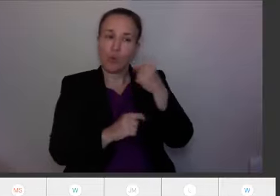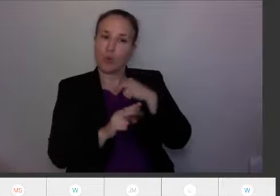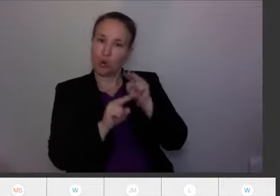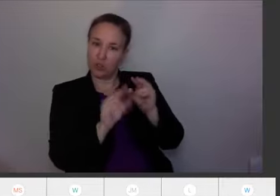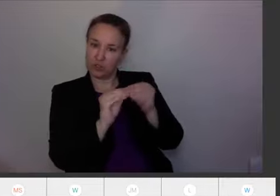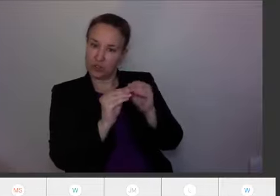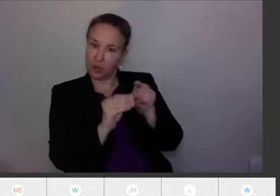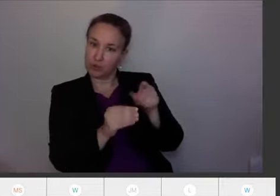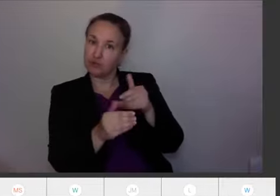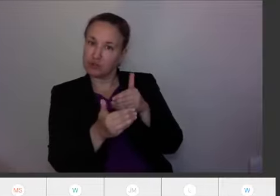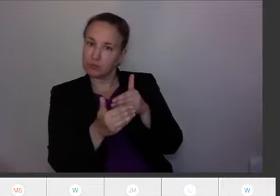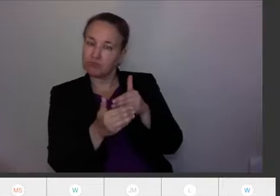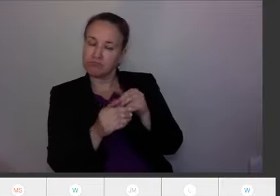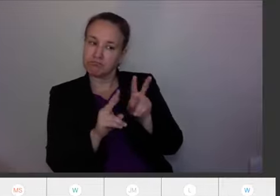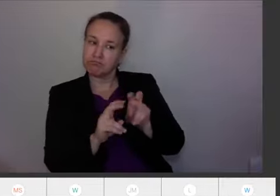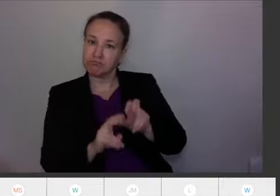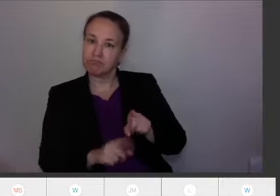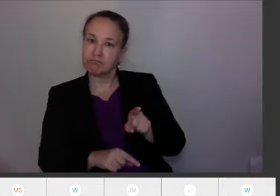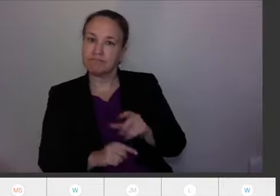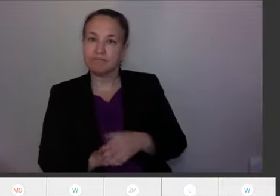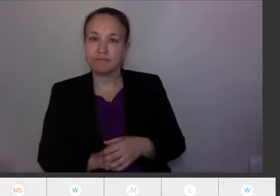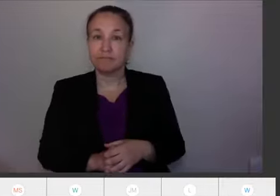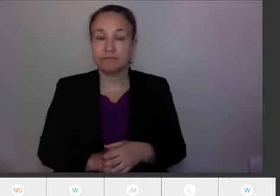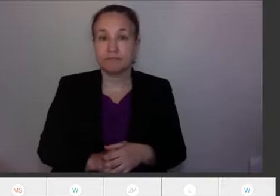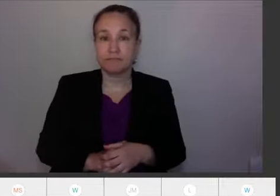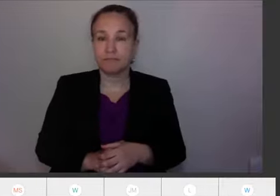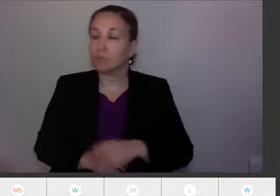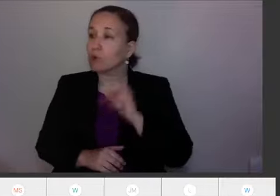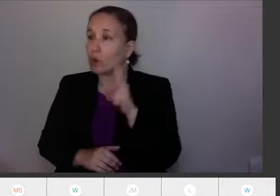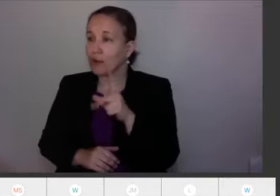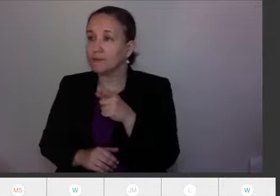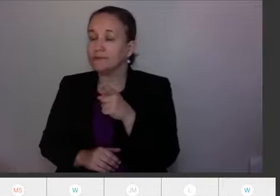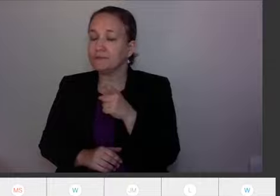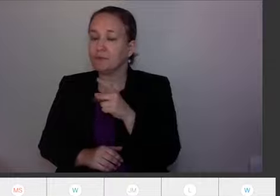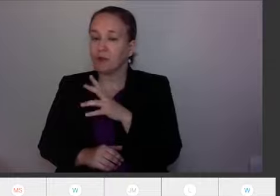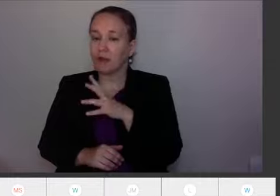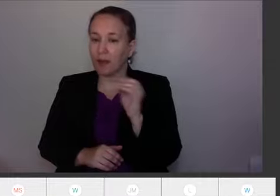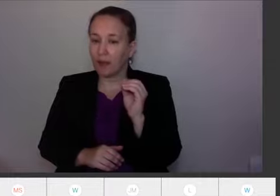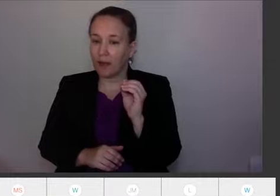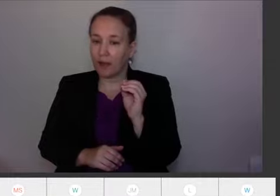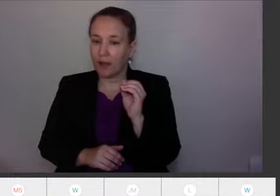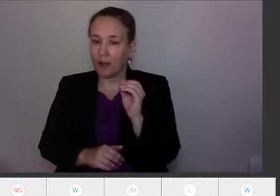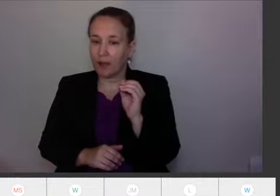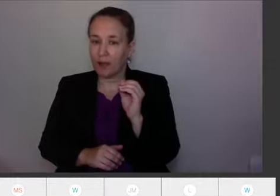closely [Reporter] okay and and Mako uh that that contract